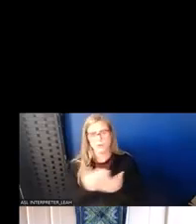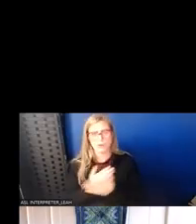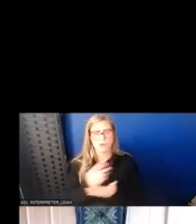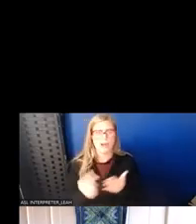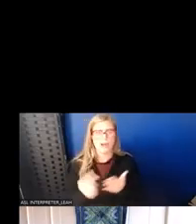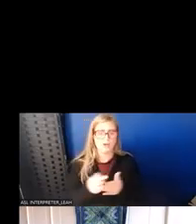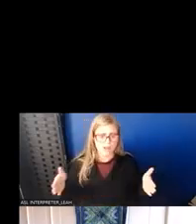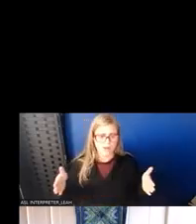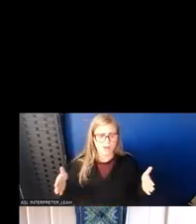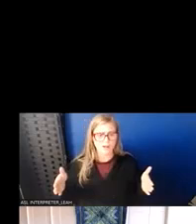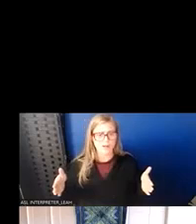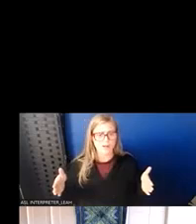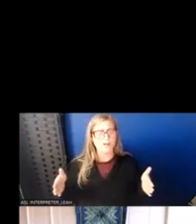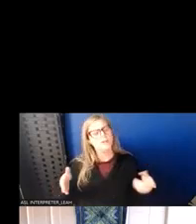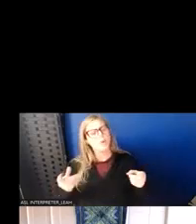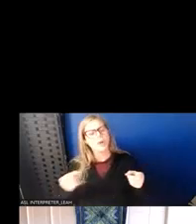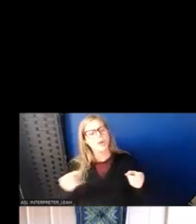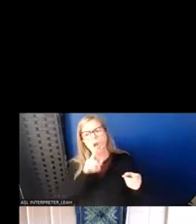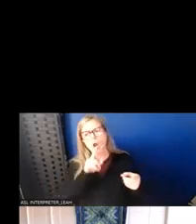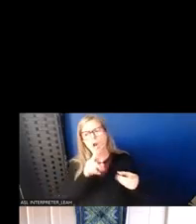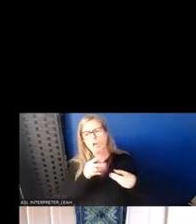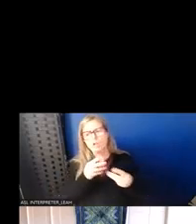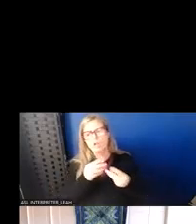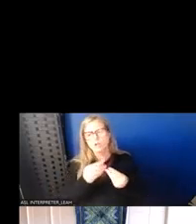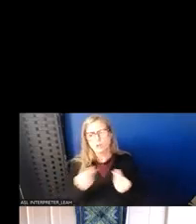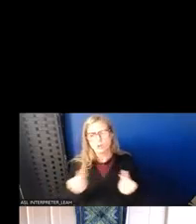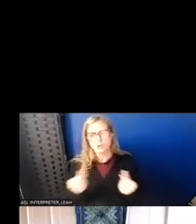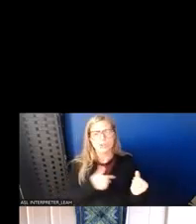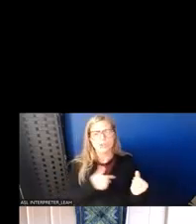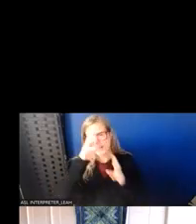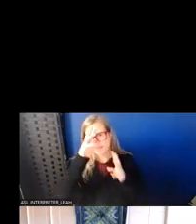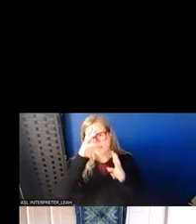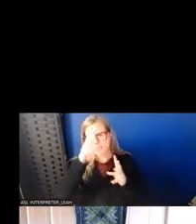that we're coming up with? This article published by Kimbrel et al.